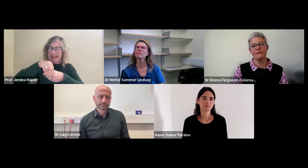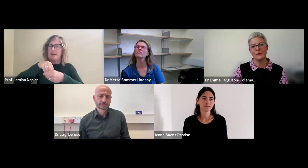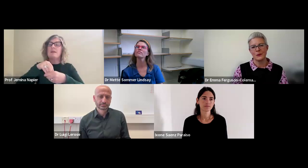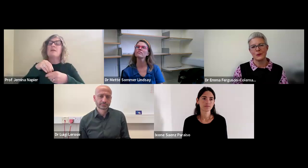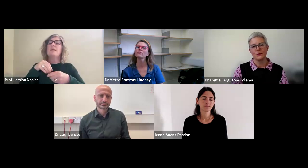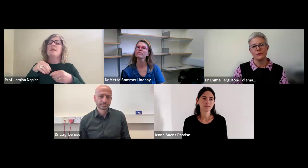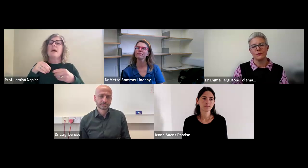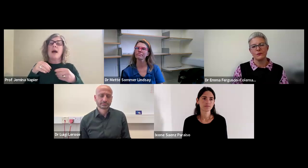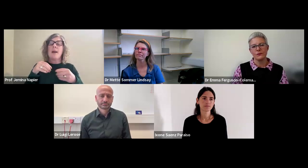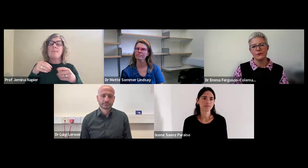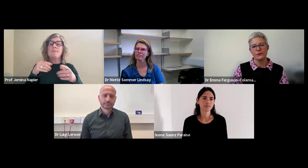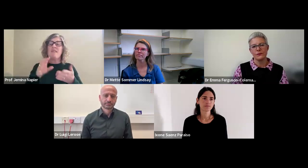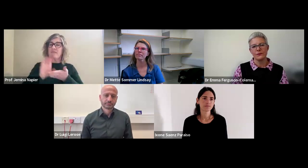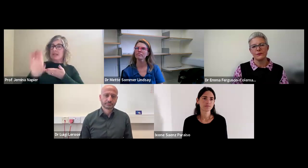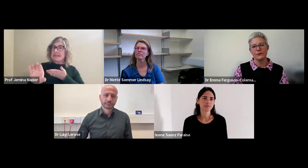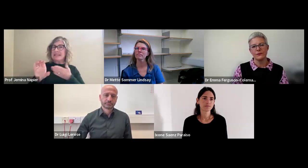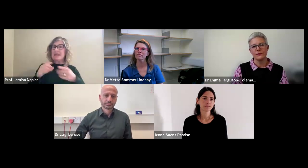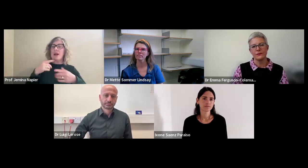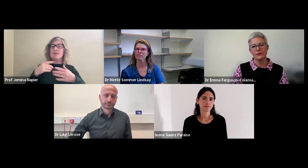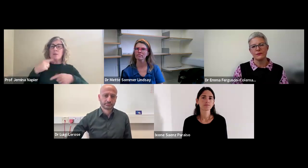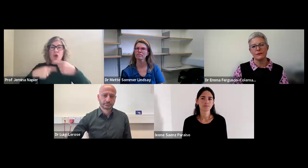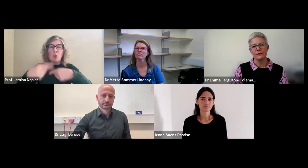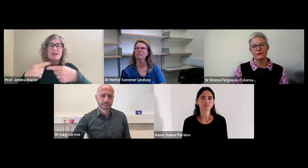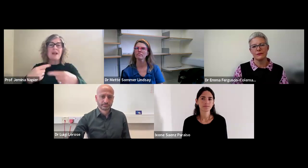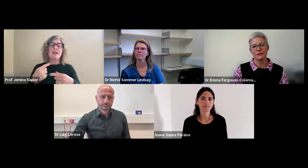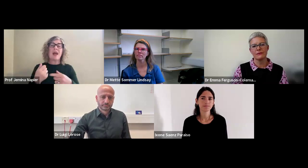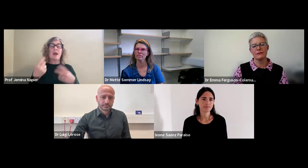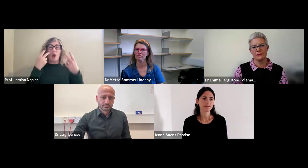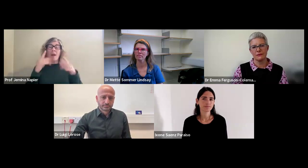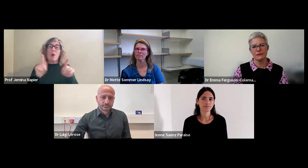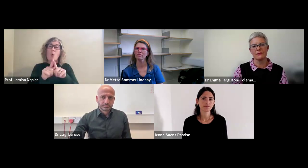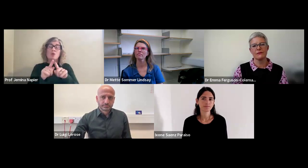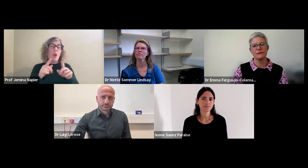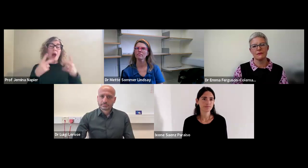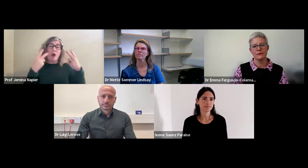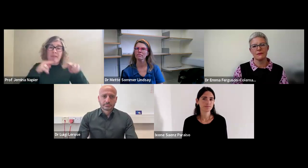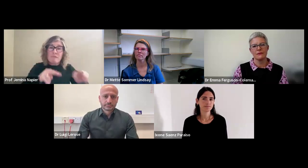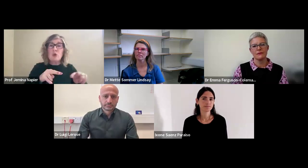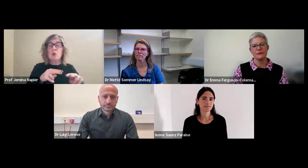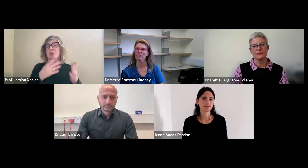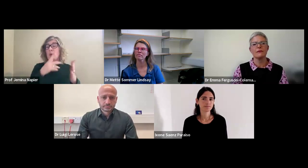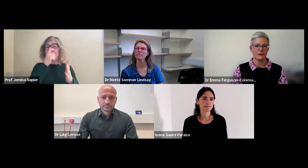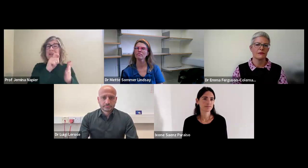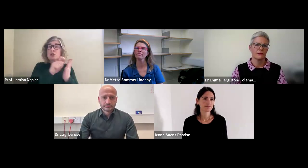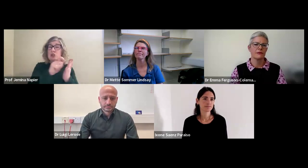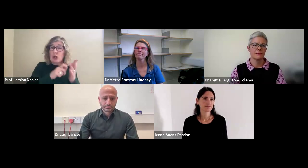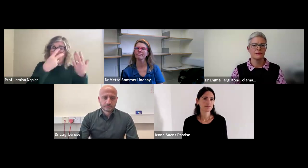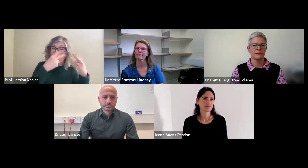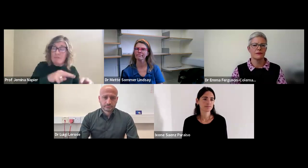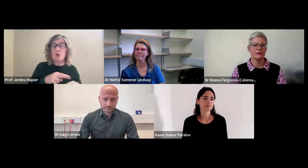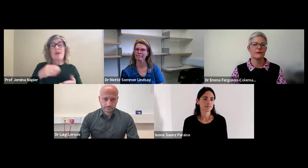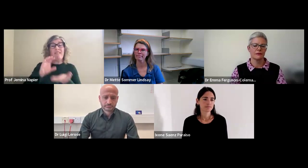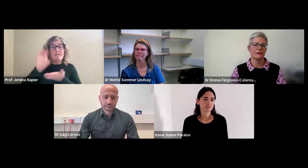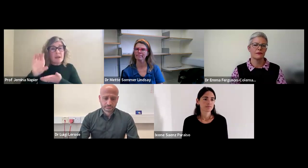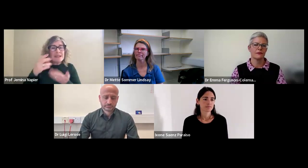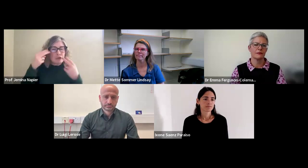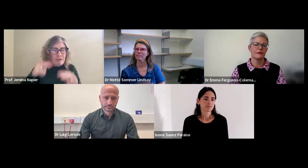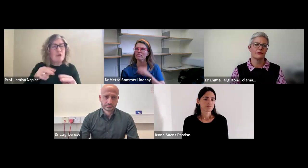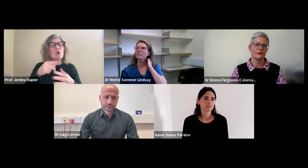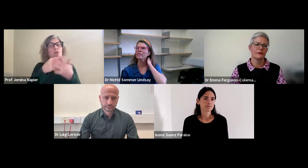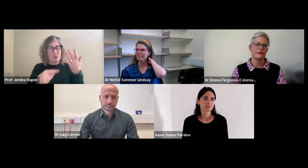reduce bias in funding processes so there's a question here in terms of how internal reviews,